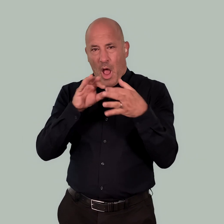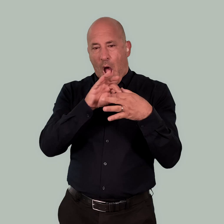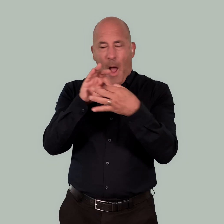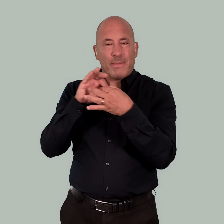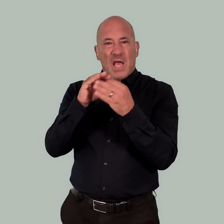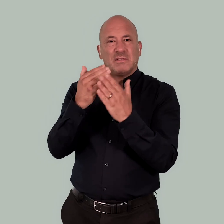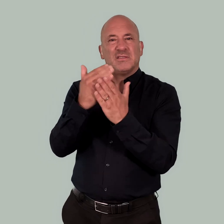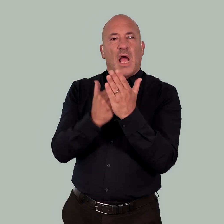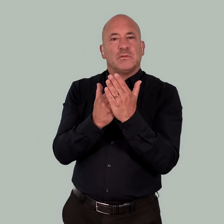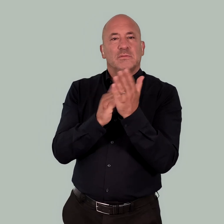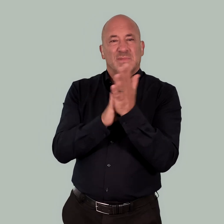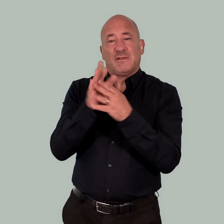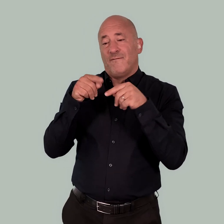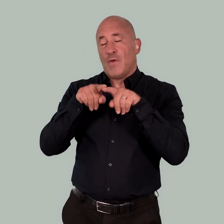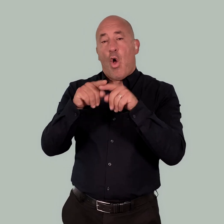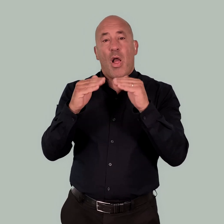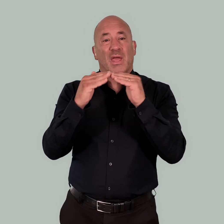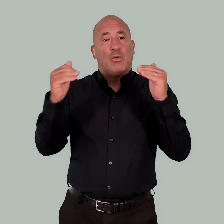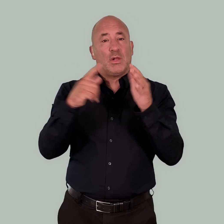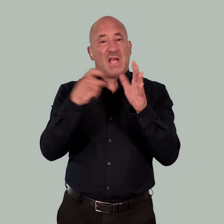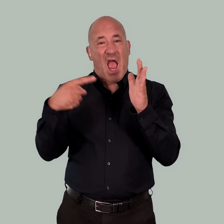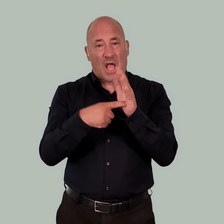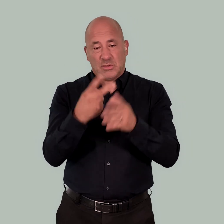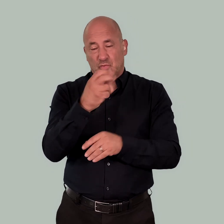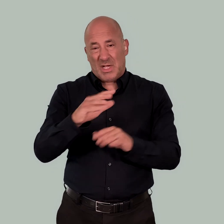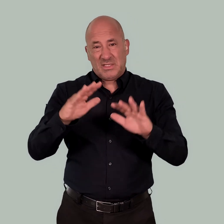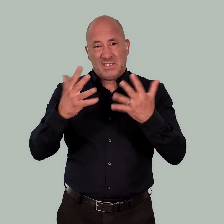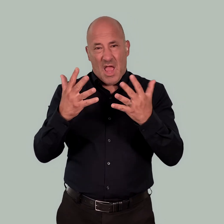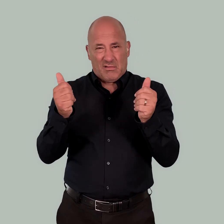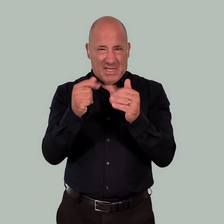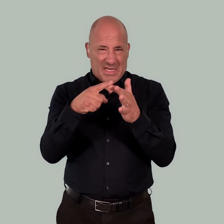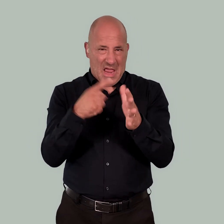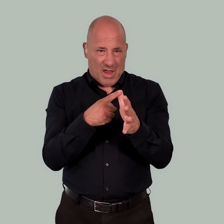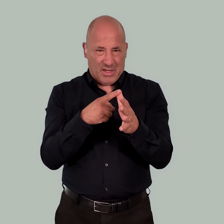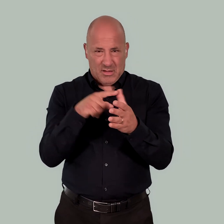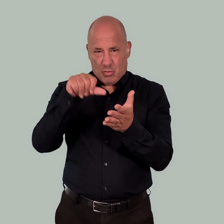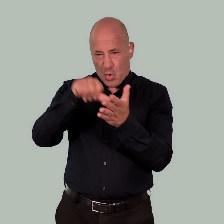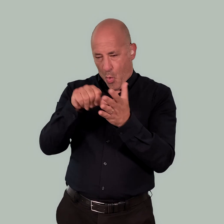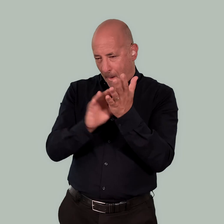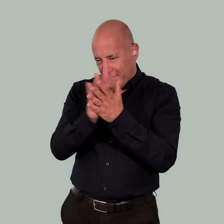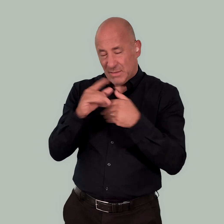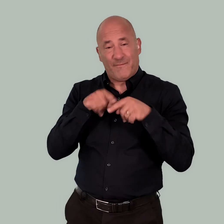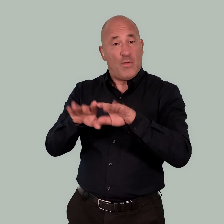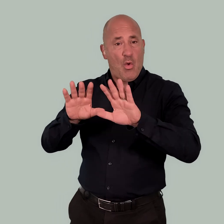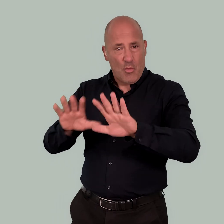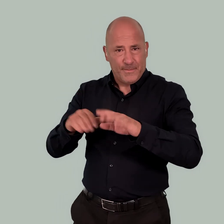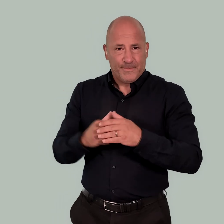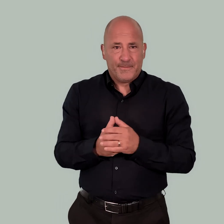Harmonised Standard definition, in line with the Equality Act 2010 (EA) core definition.